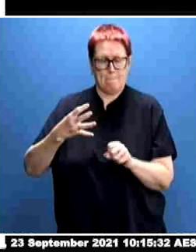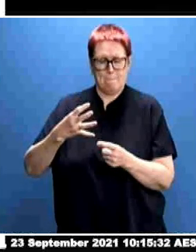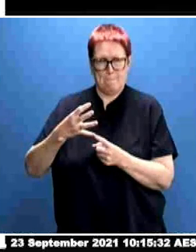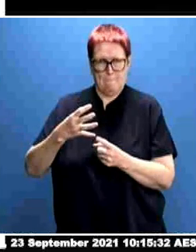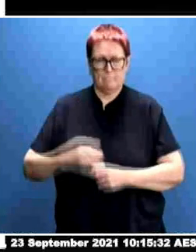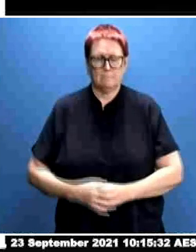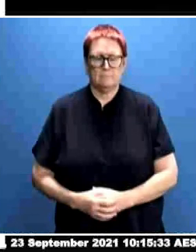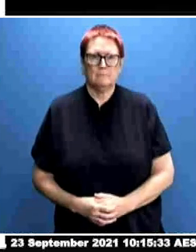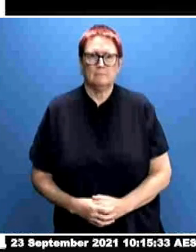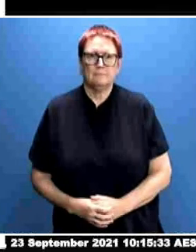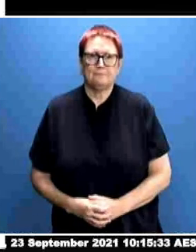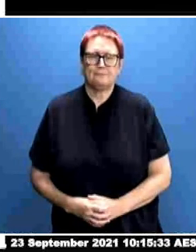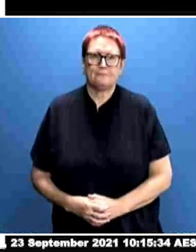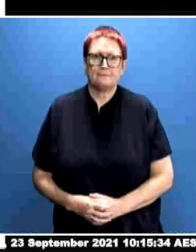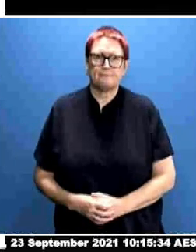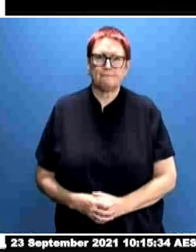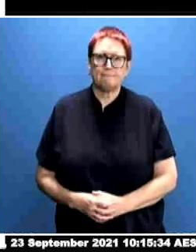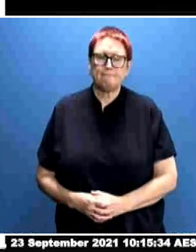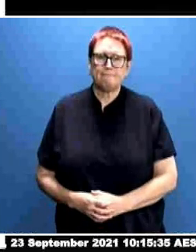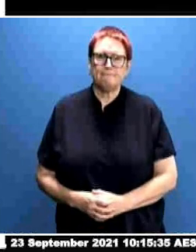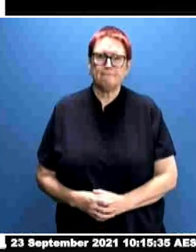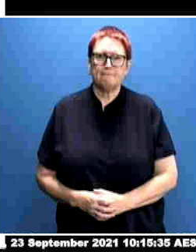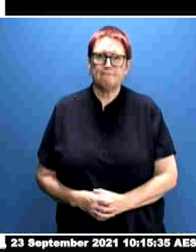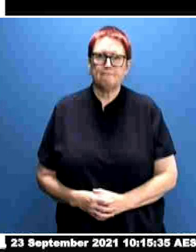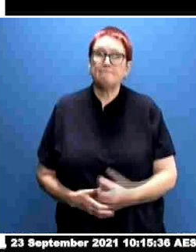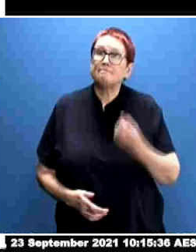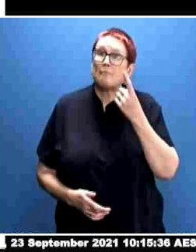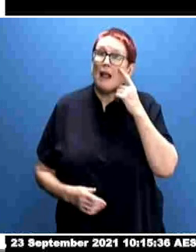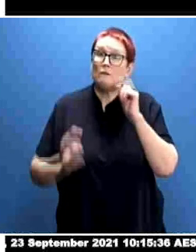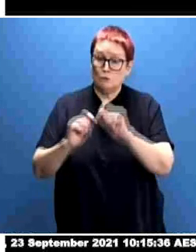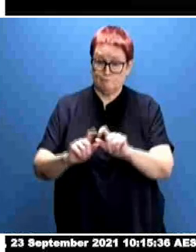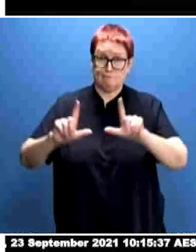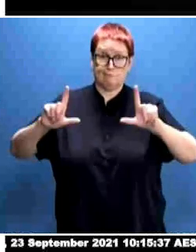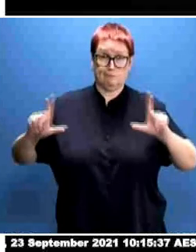If we look at your report page 36